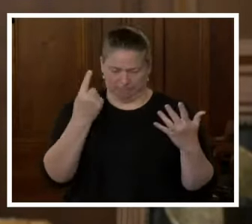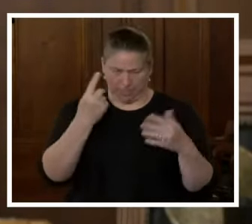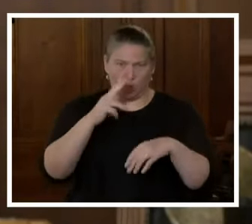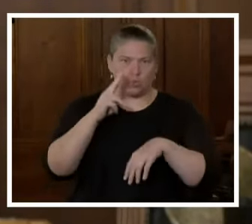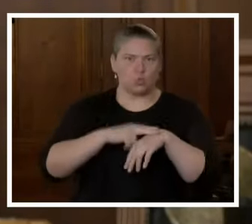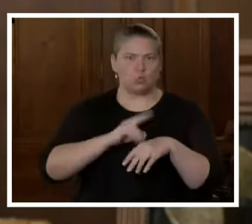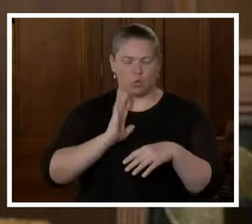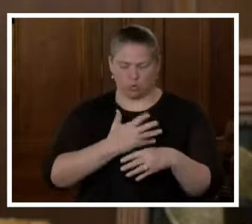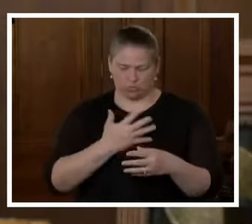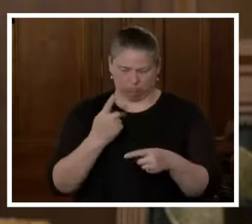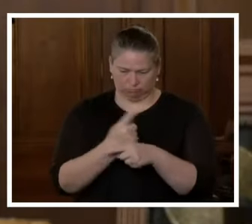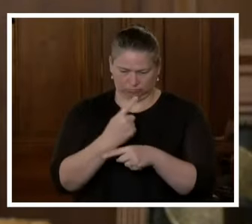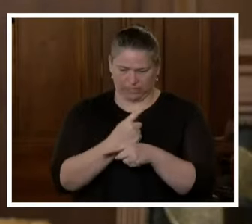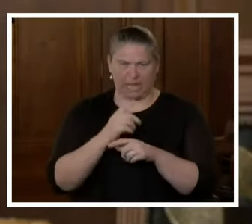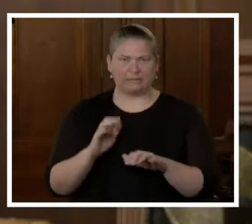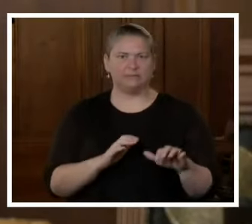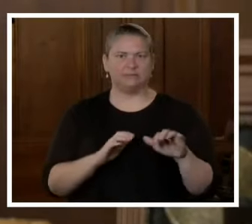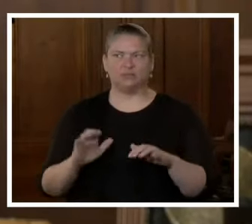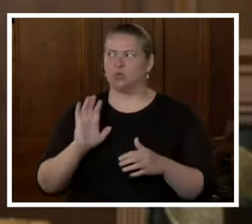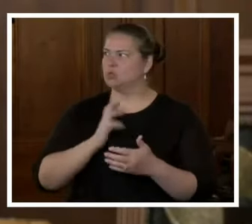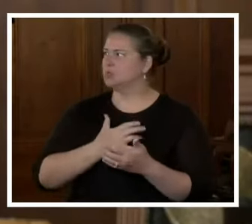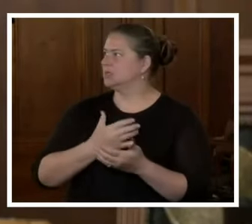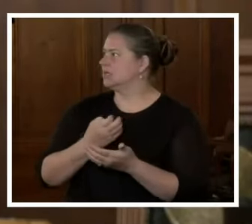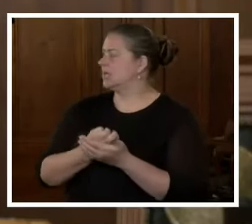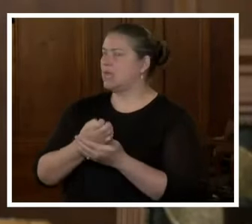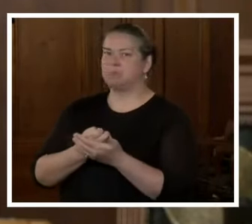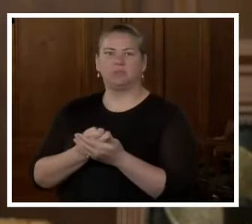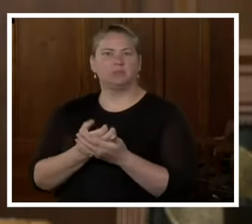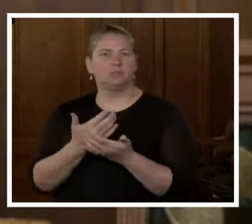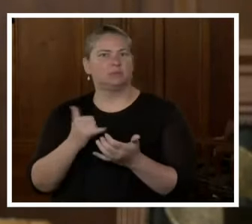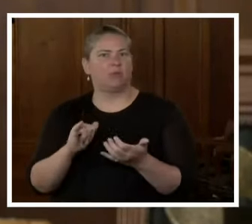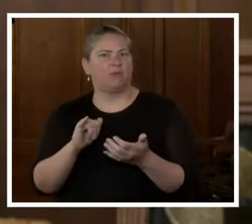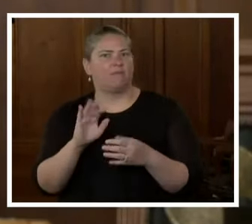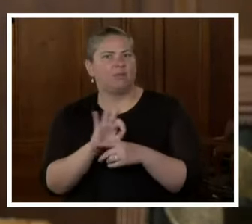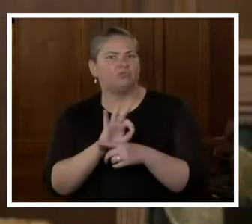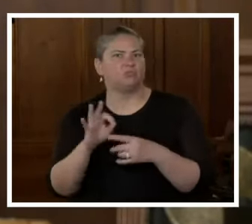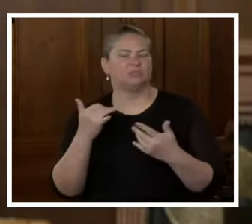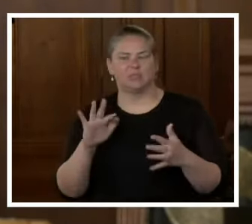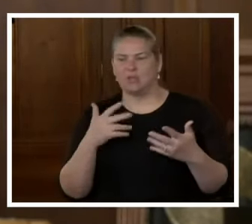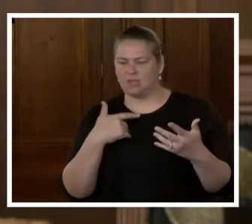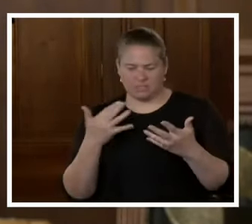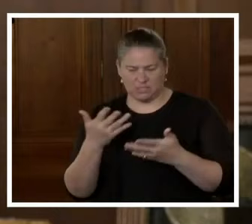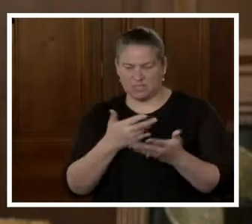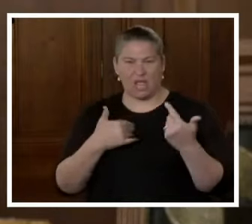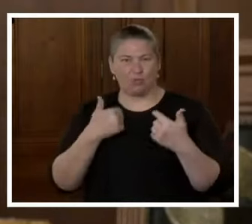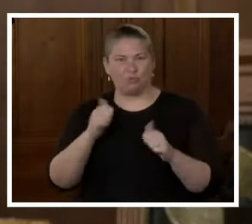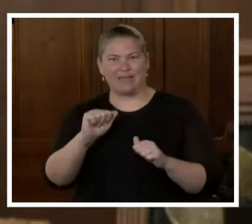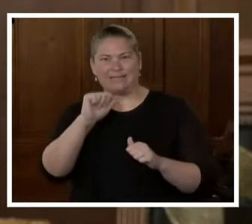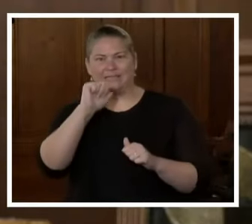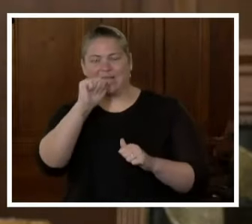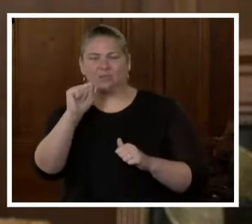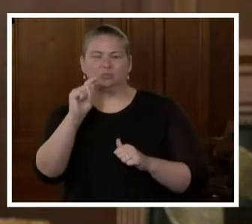IF PEOPLE TO GO PARTIES AND HANG OUT WITH EACH OTHER AND SHARE SALIVA BY SHOUTING AND YELLING